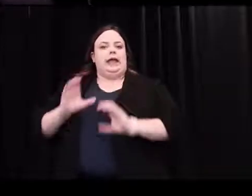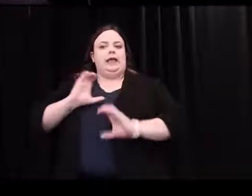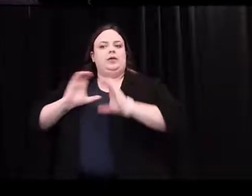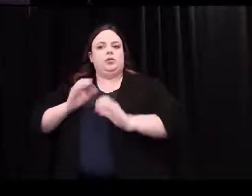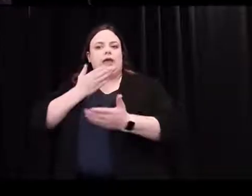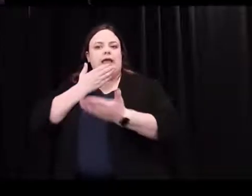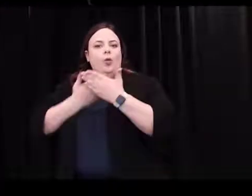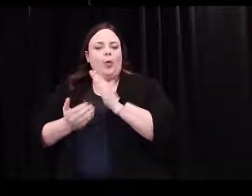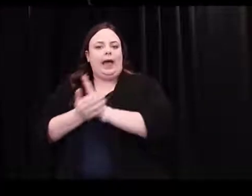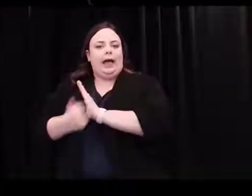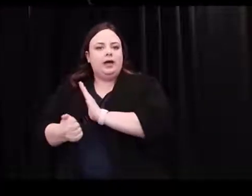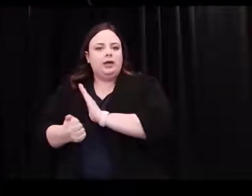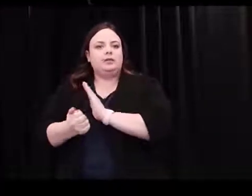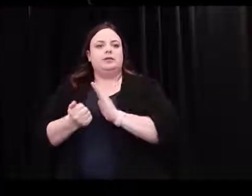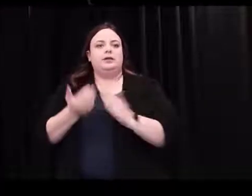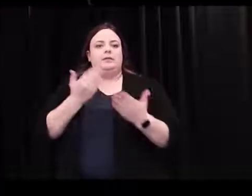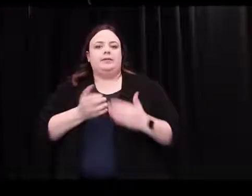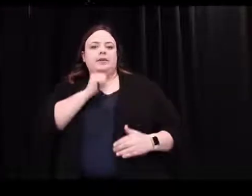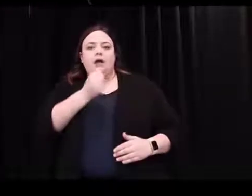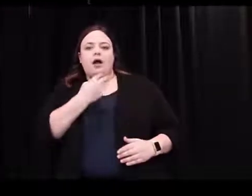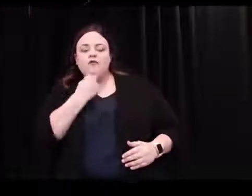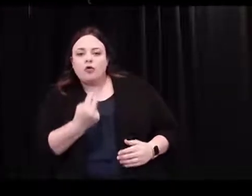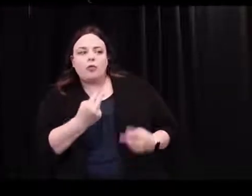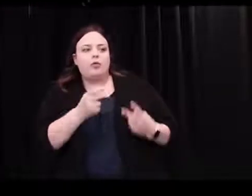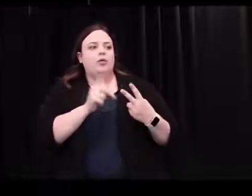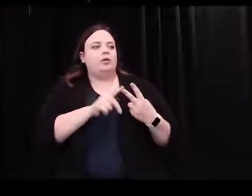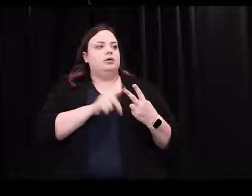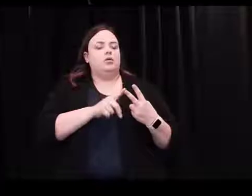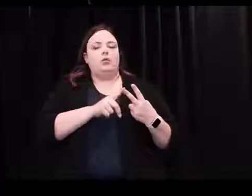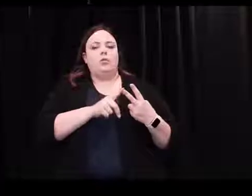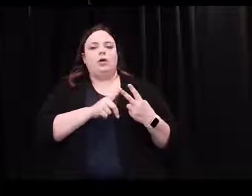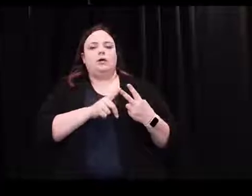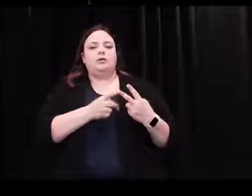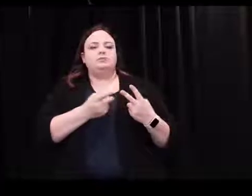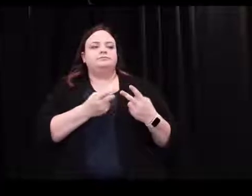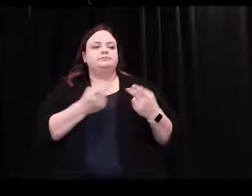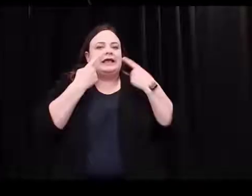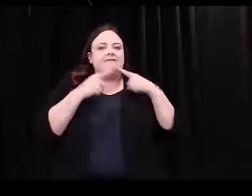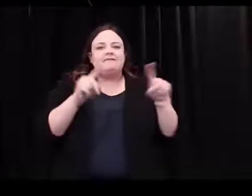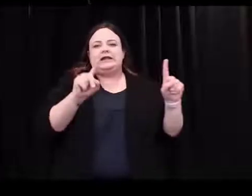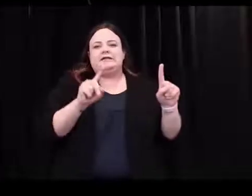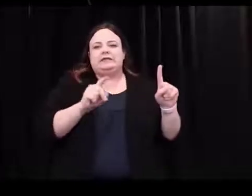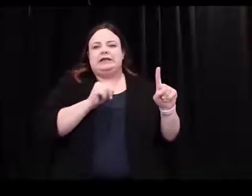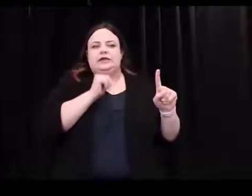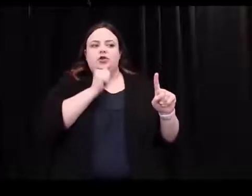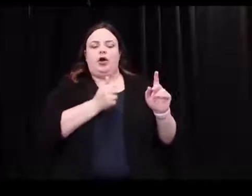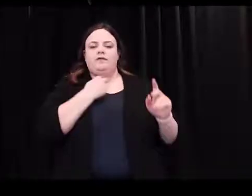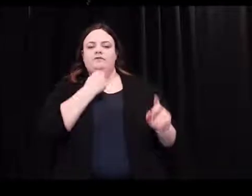Either either they're non-verbal or at least effectively non-verbal and one of the things